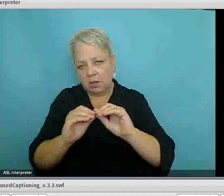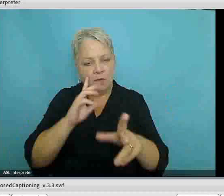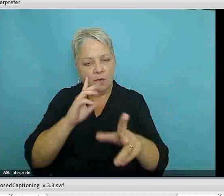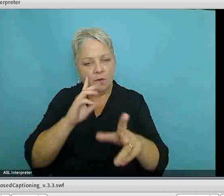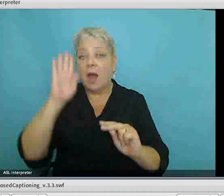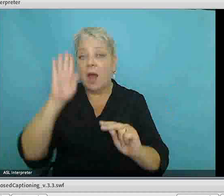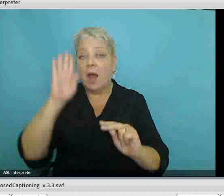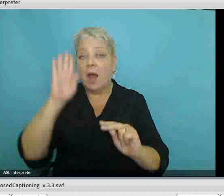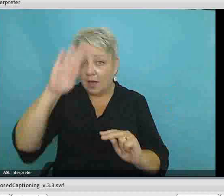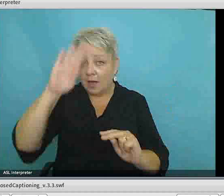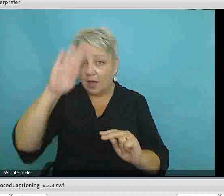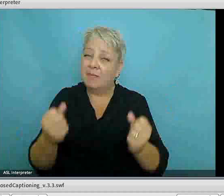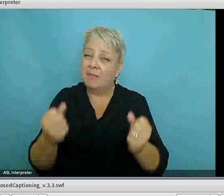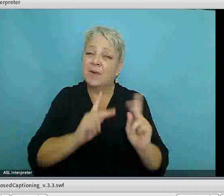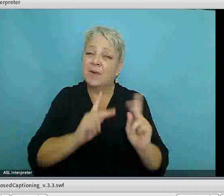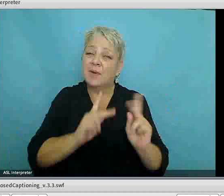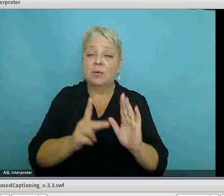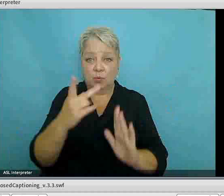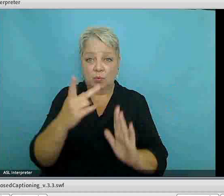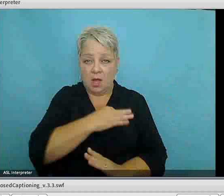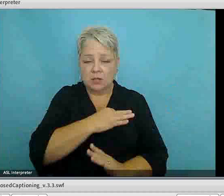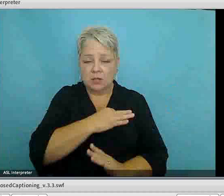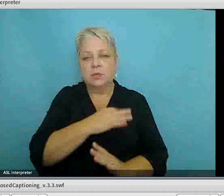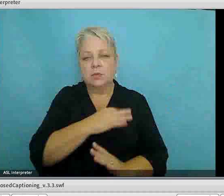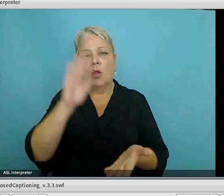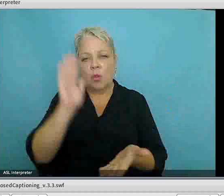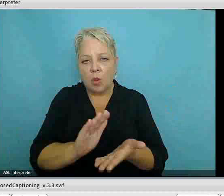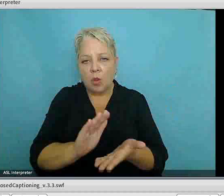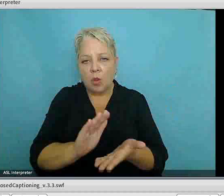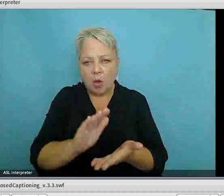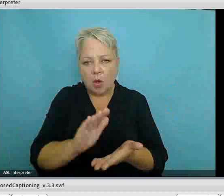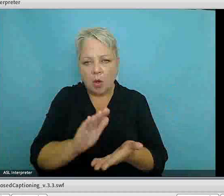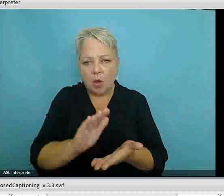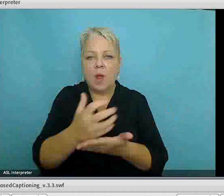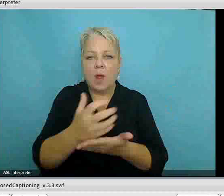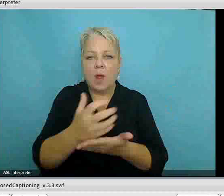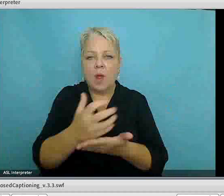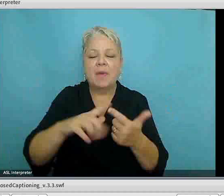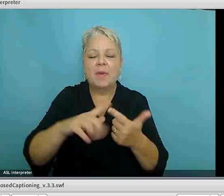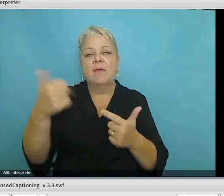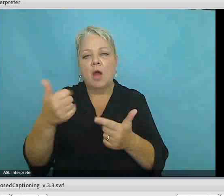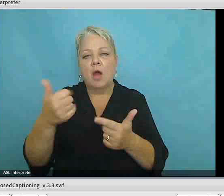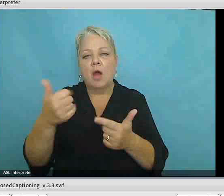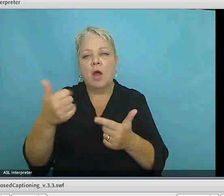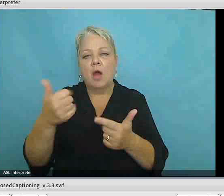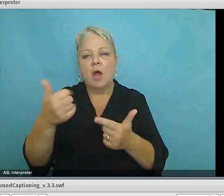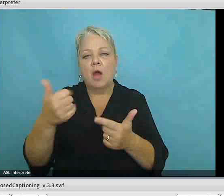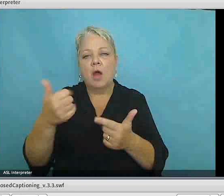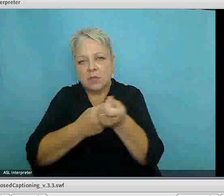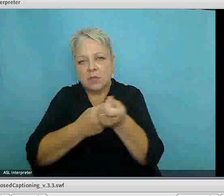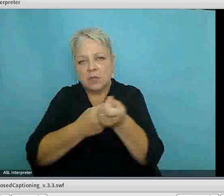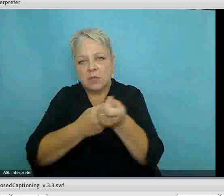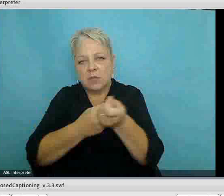things go on. But for pharmacy, all plans have zero copays.